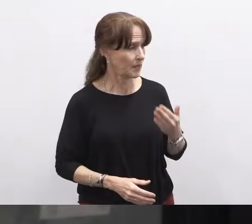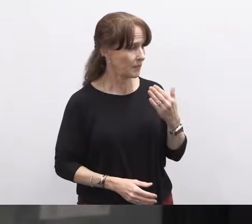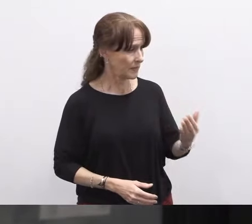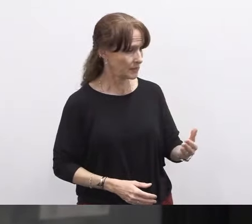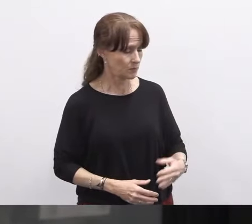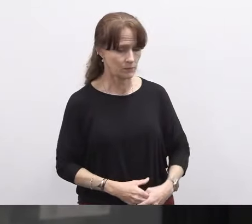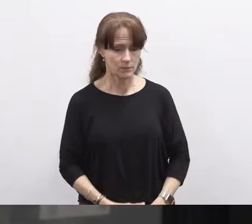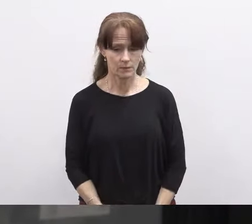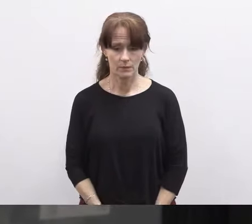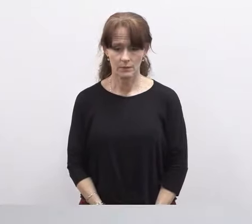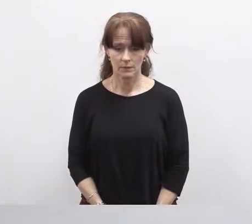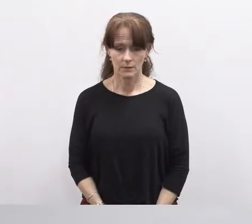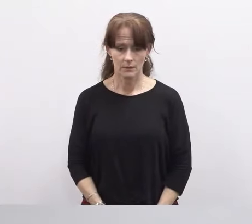You too, thank you.